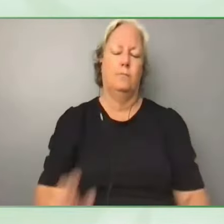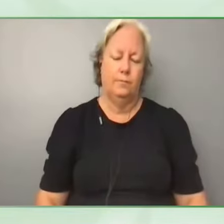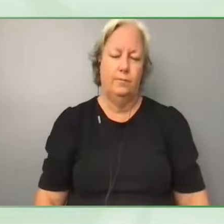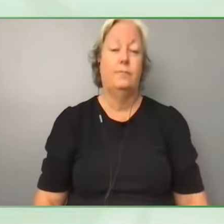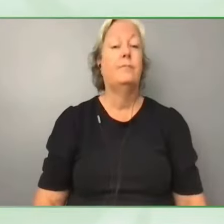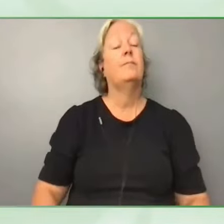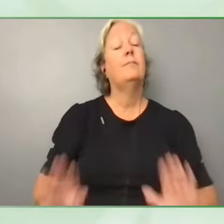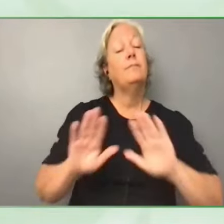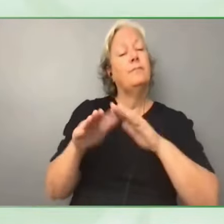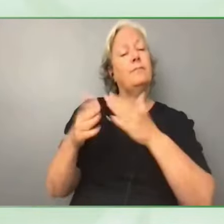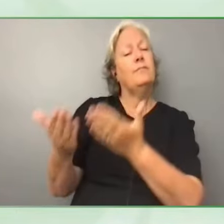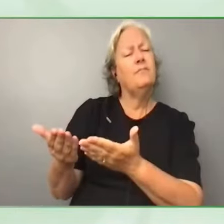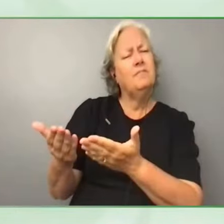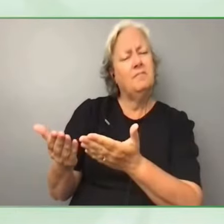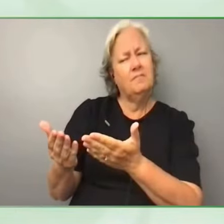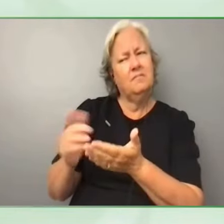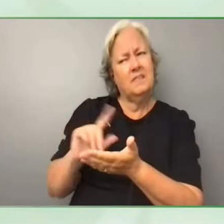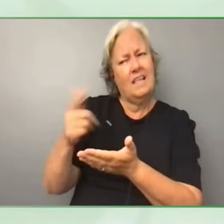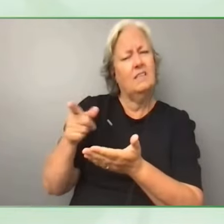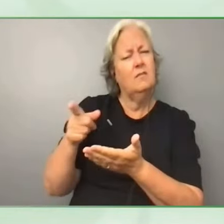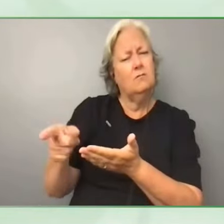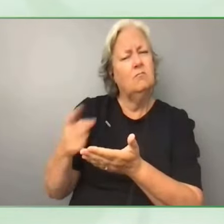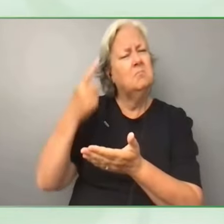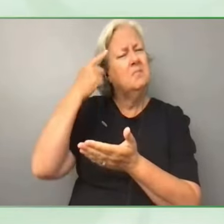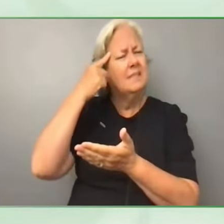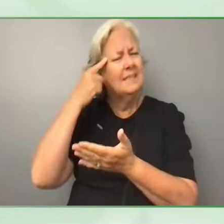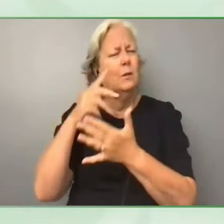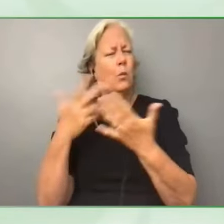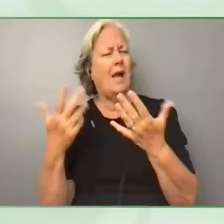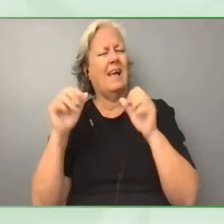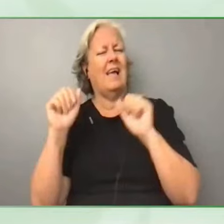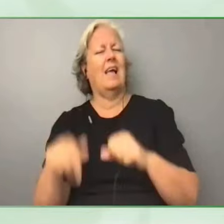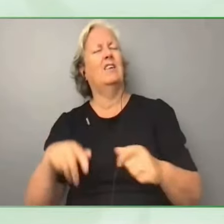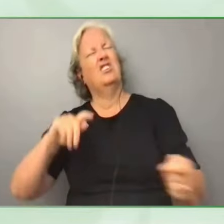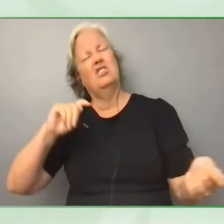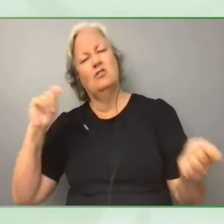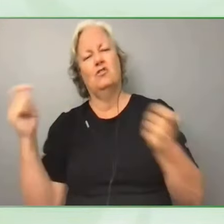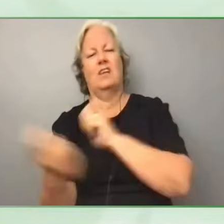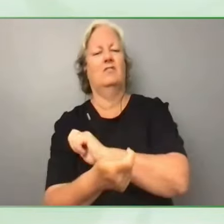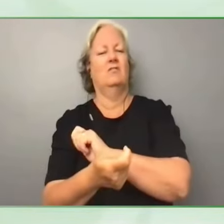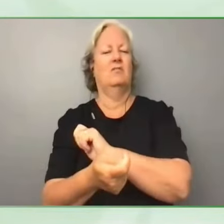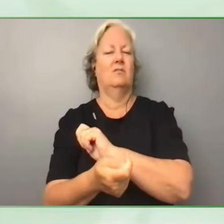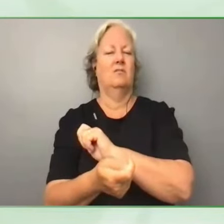that really in a way kickstarts a snowball process of inclusion?